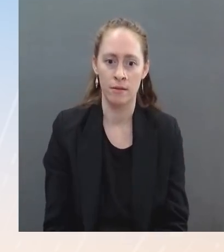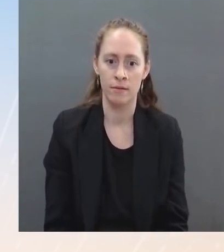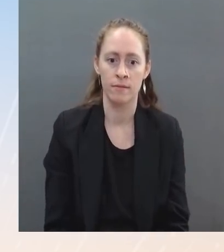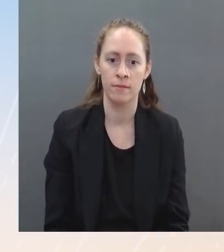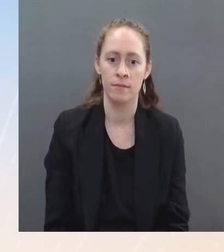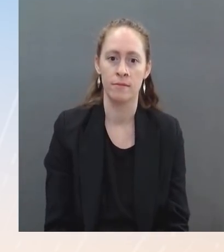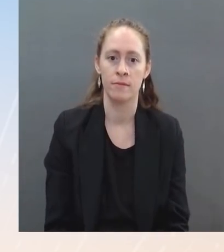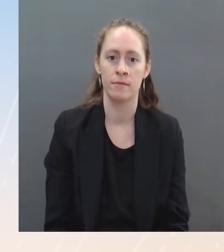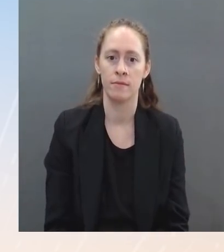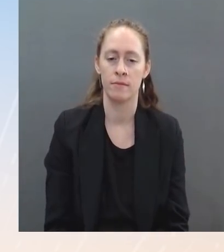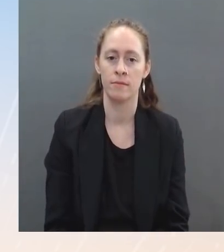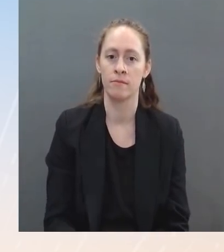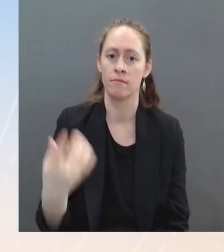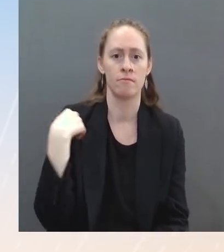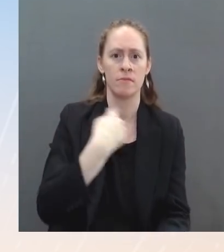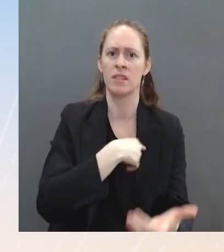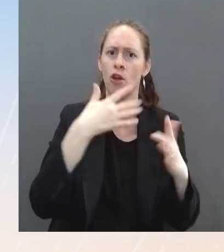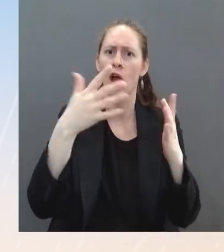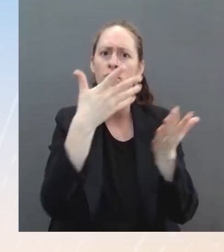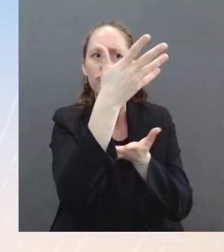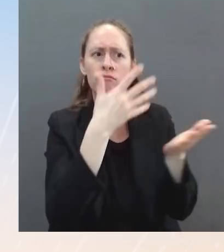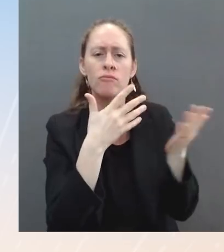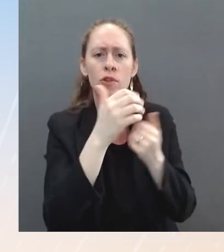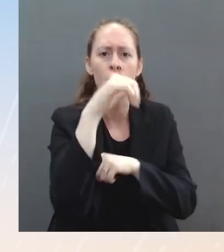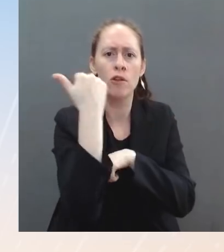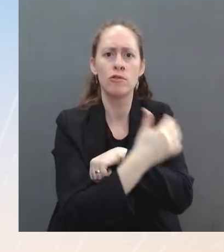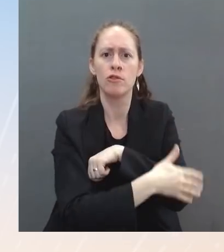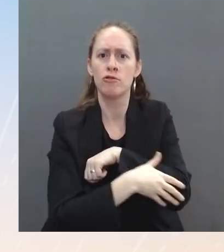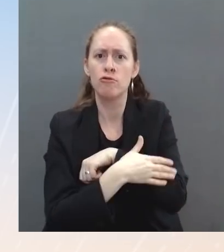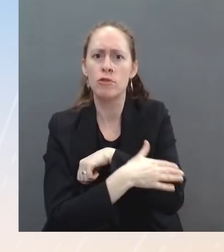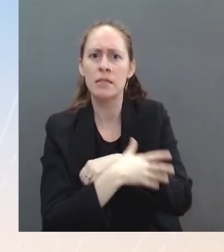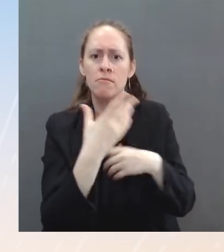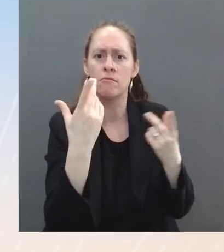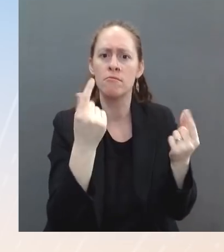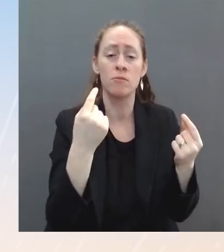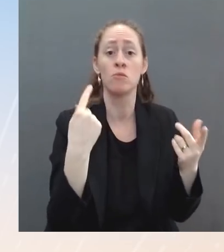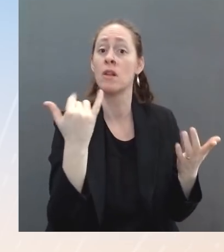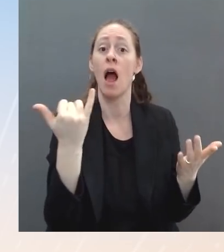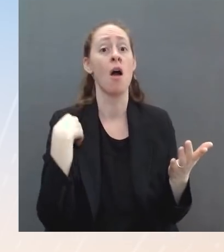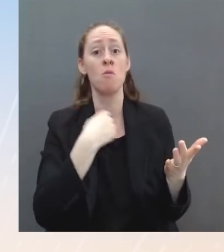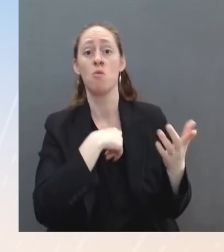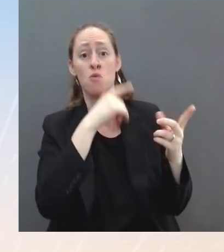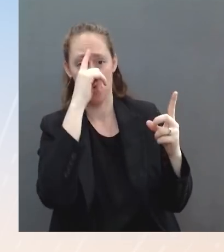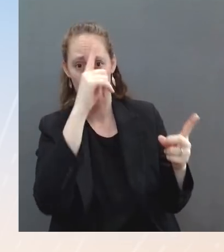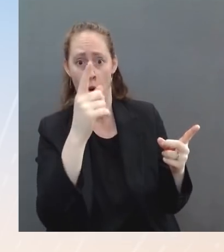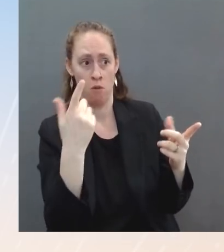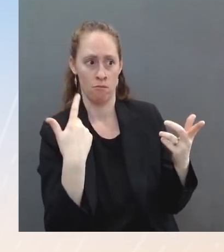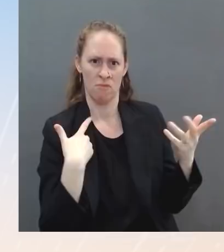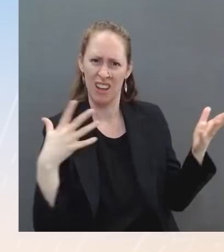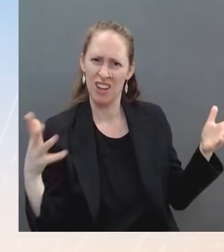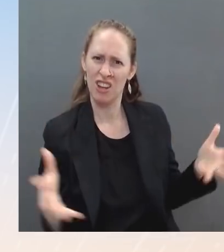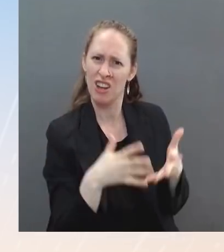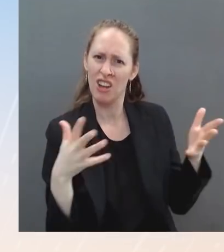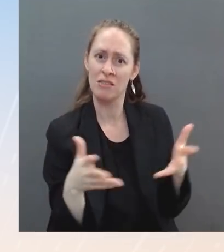and to contribute in, consistent with their stocks -- their available stocks and their -- and their circumstances.